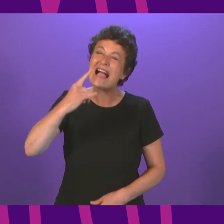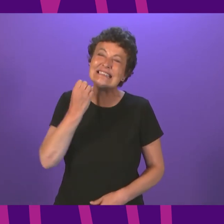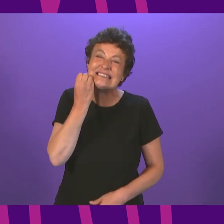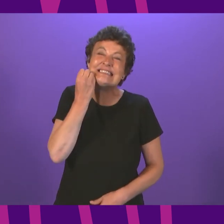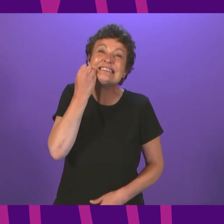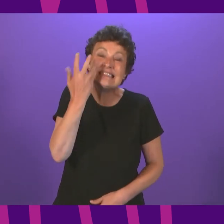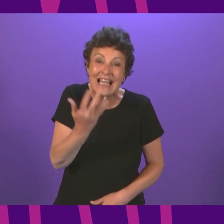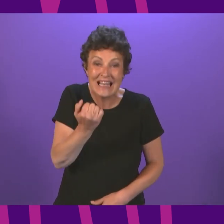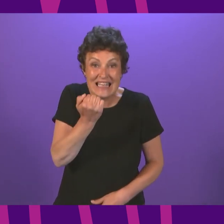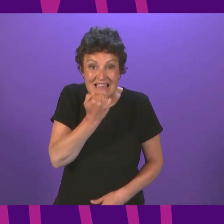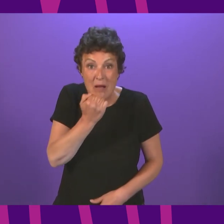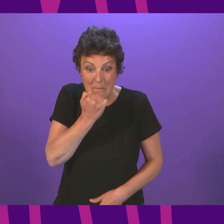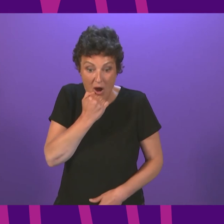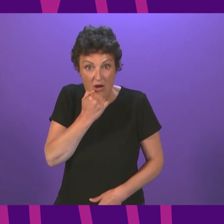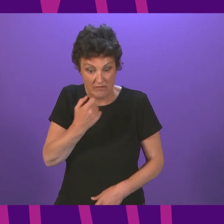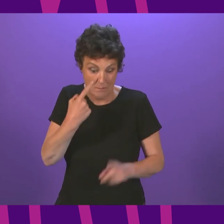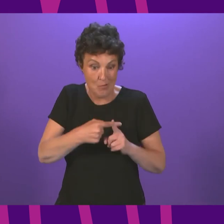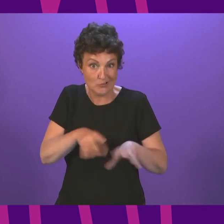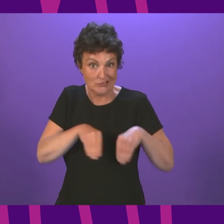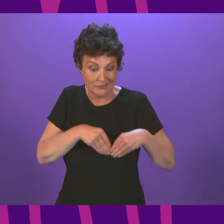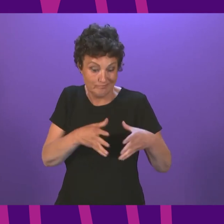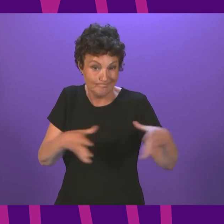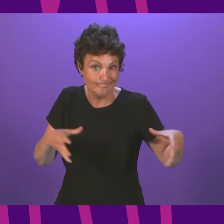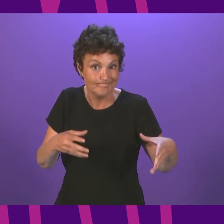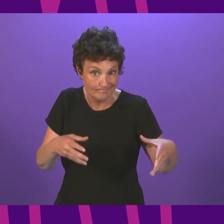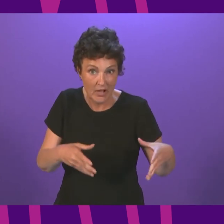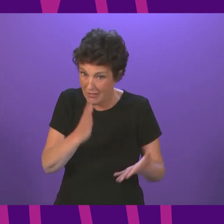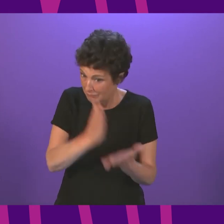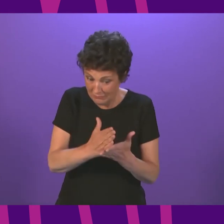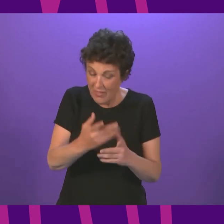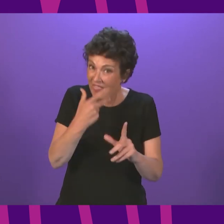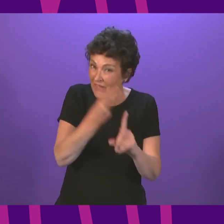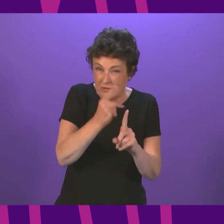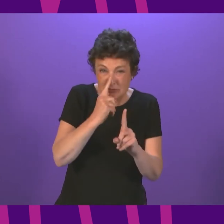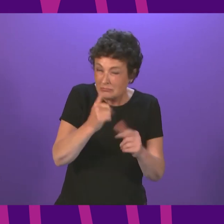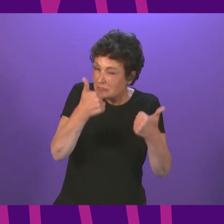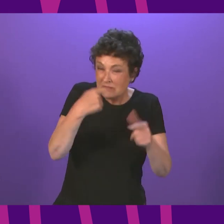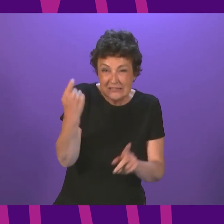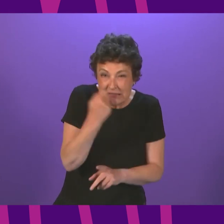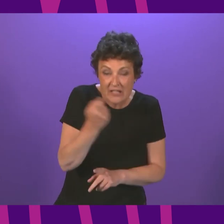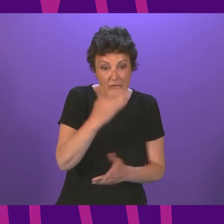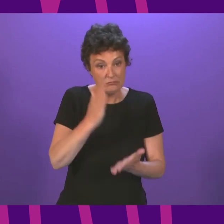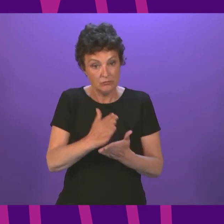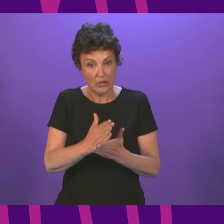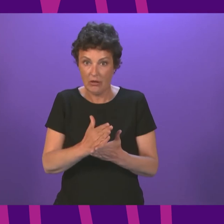key point that the Scottish Conservatives have made throughout the stages of the bill,